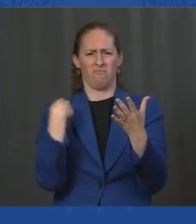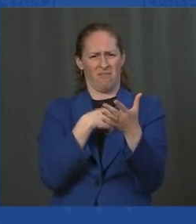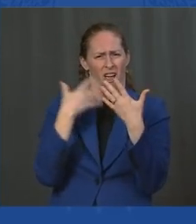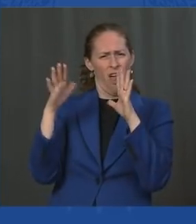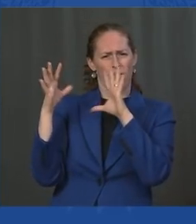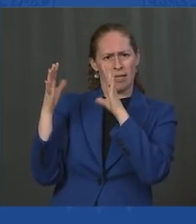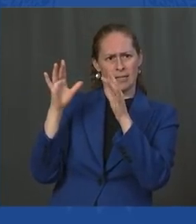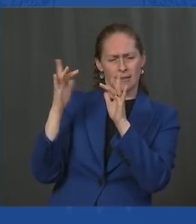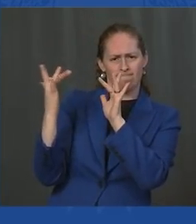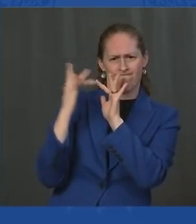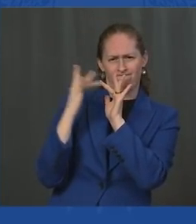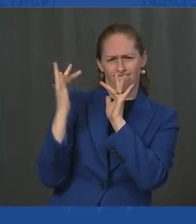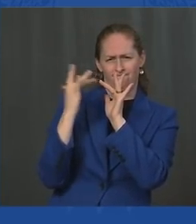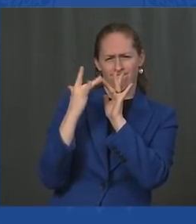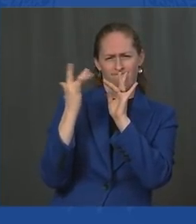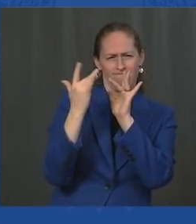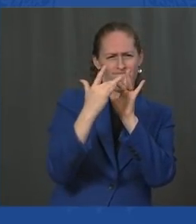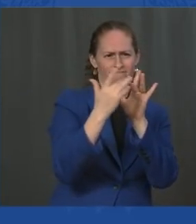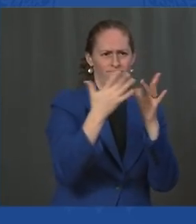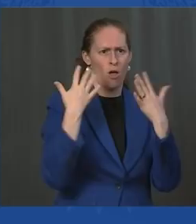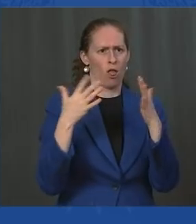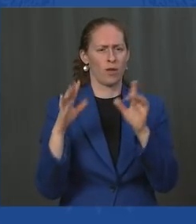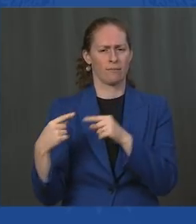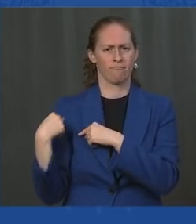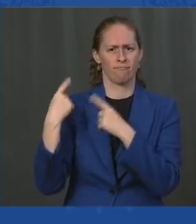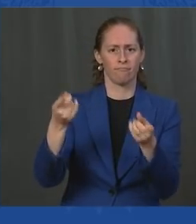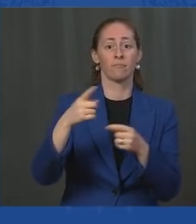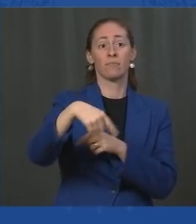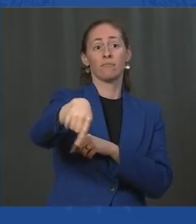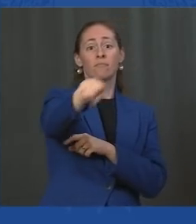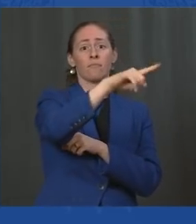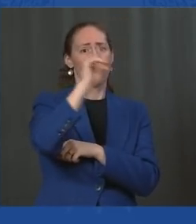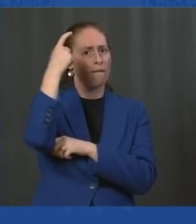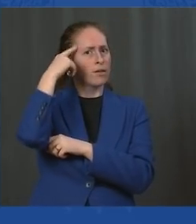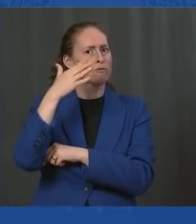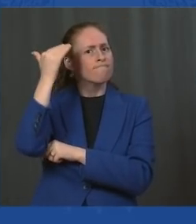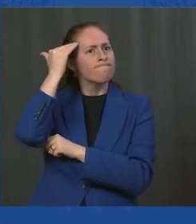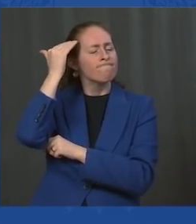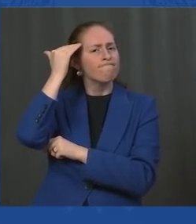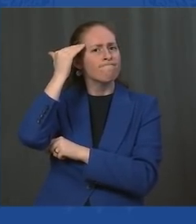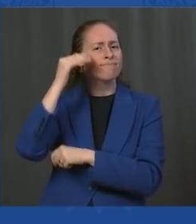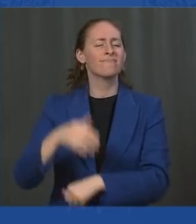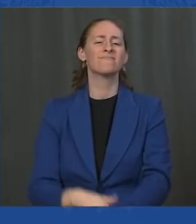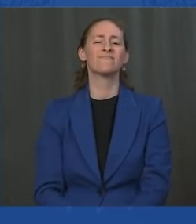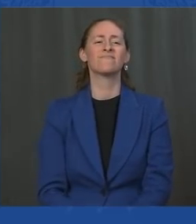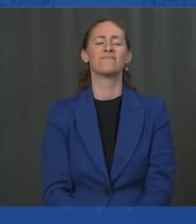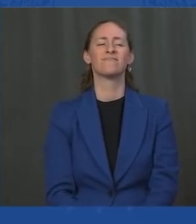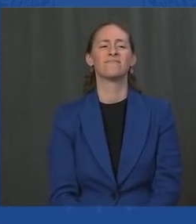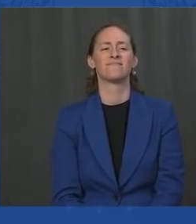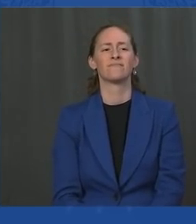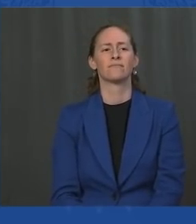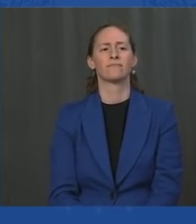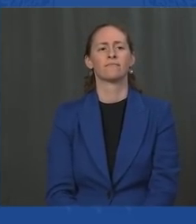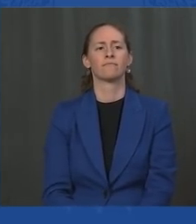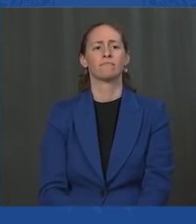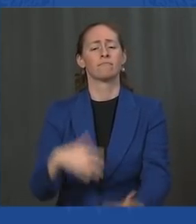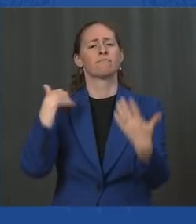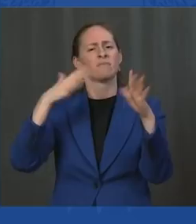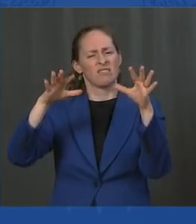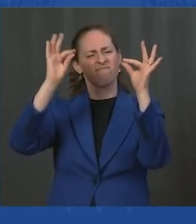Working with governors in the area, even before Ida made landfall, I issued emergency declarations for Louisiana and Mississippi